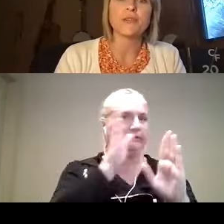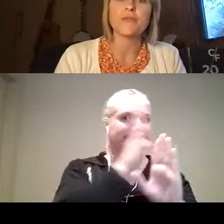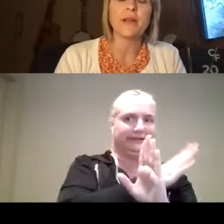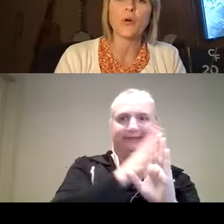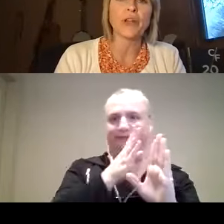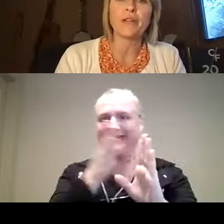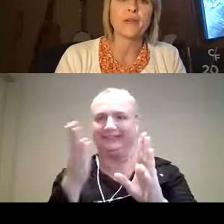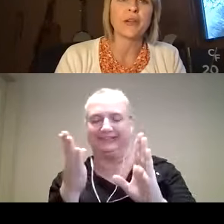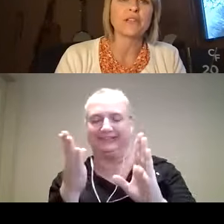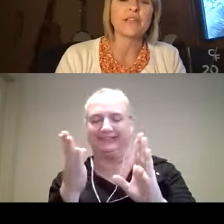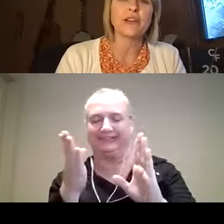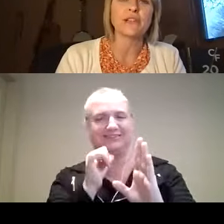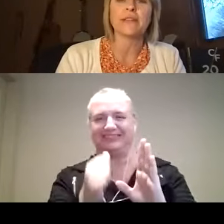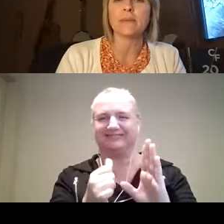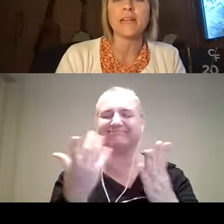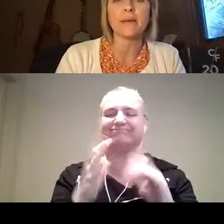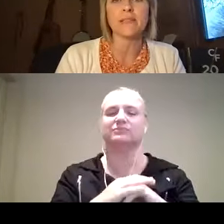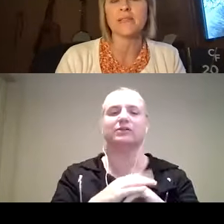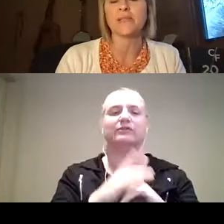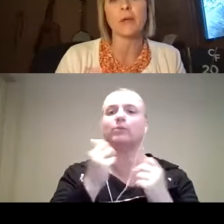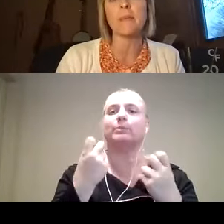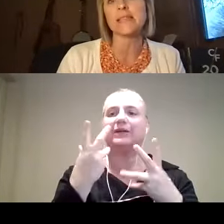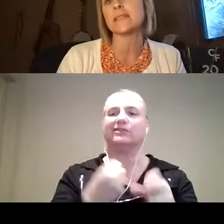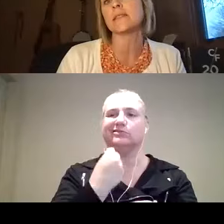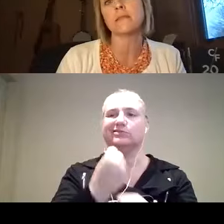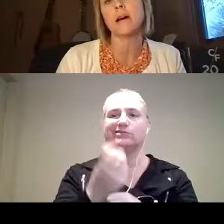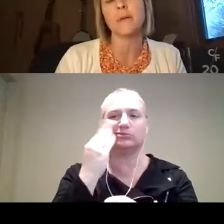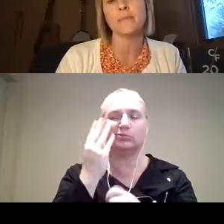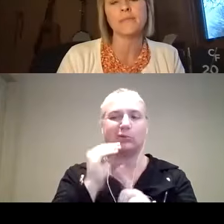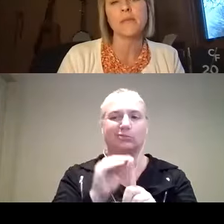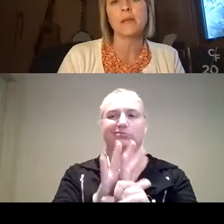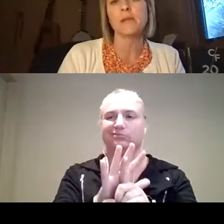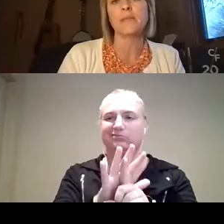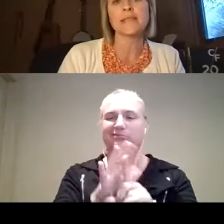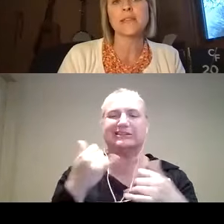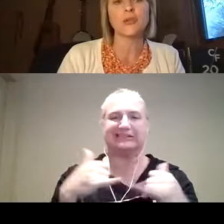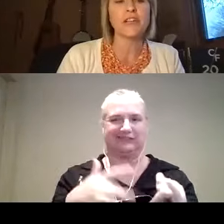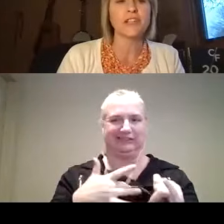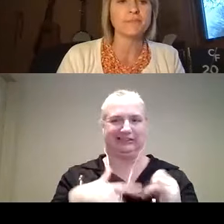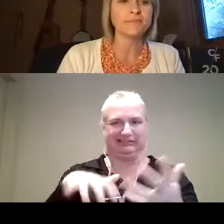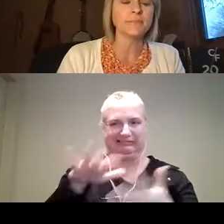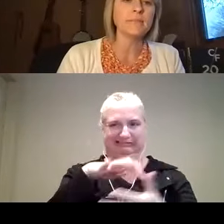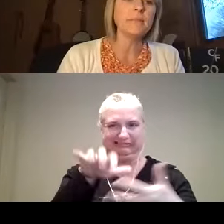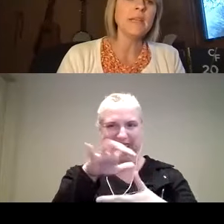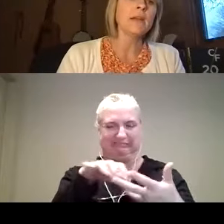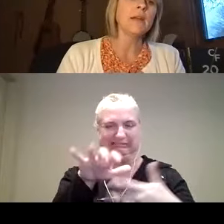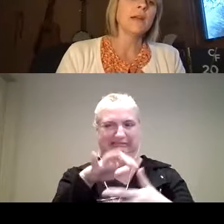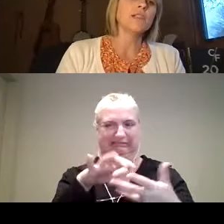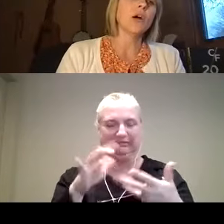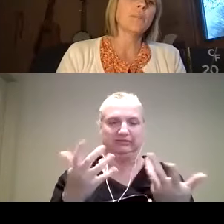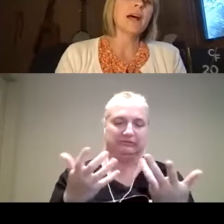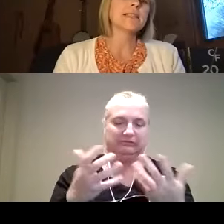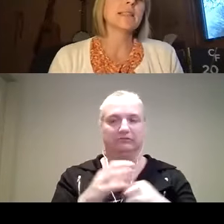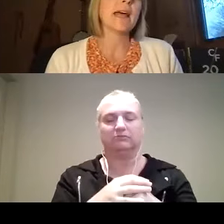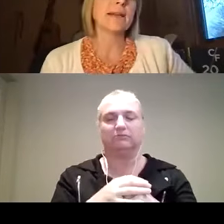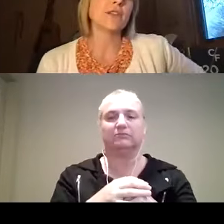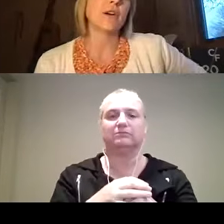who've been working for years and years. It sometimes is a very mixed situation. So, Plotts and Lasser,